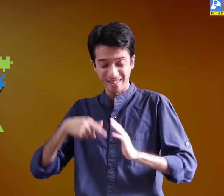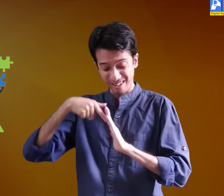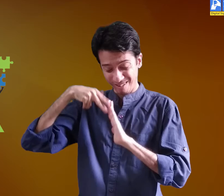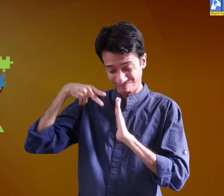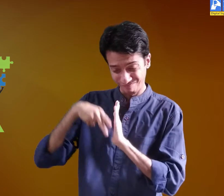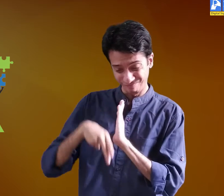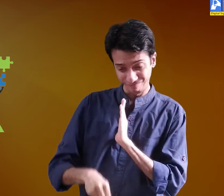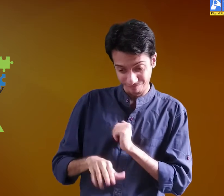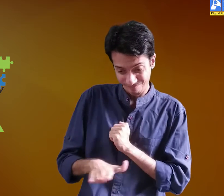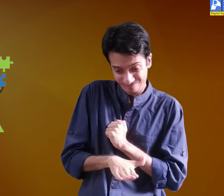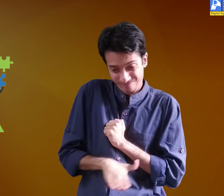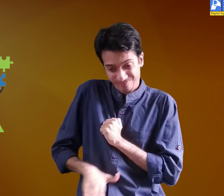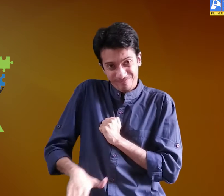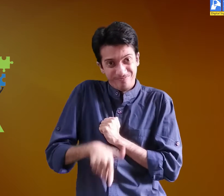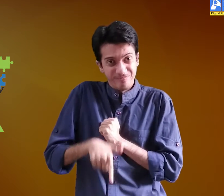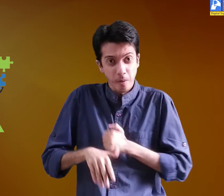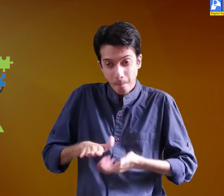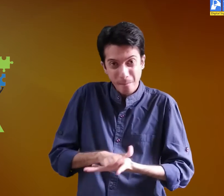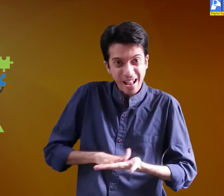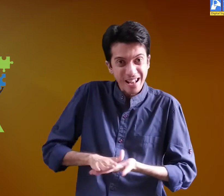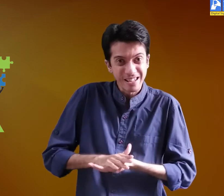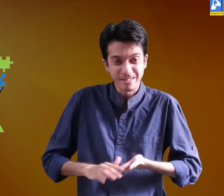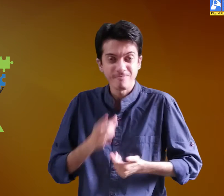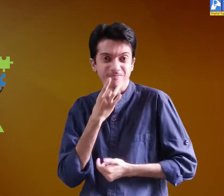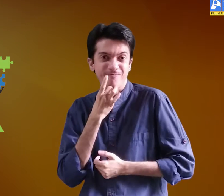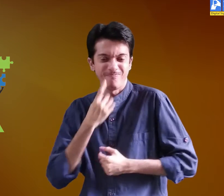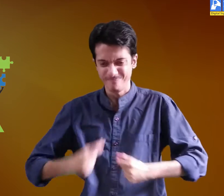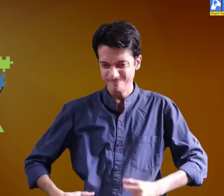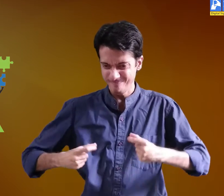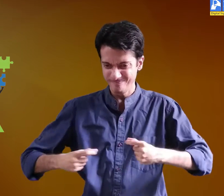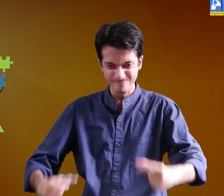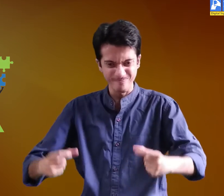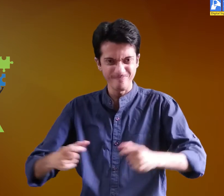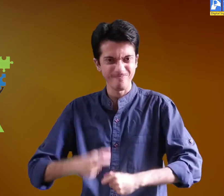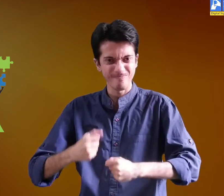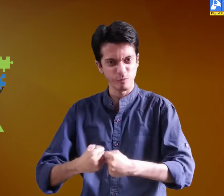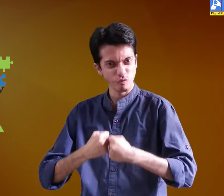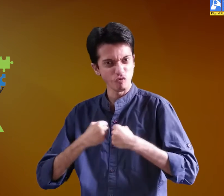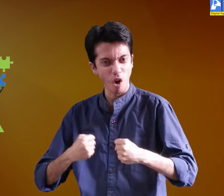let's take an instance before the construction of a house a strong foundation is built